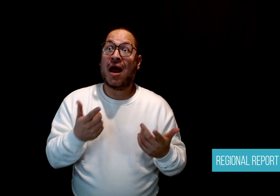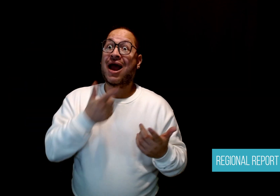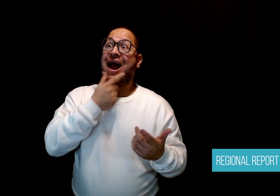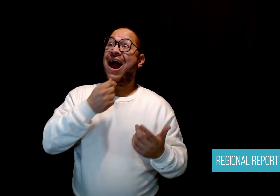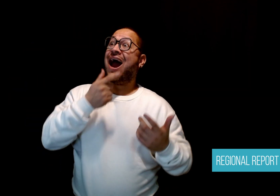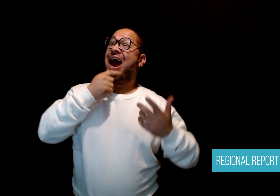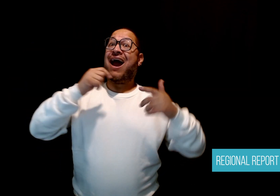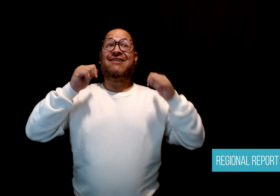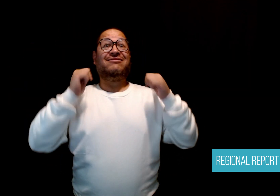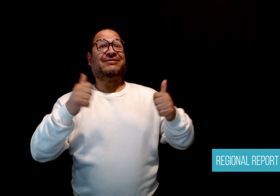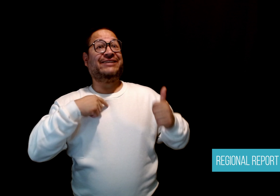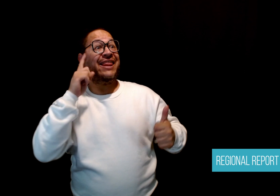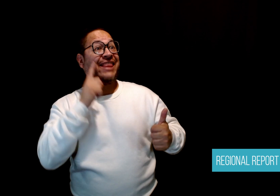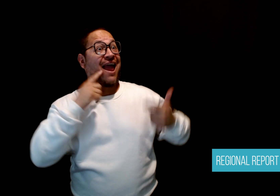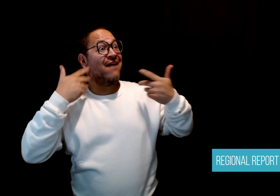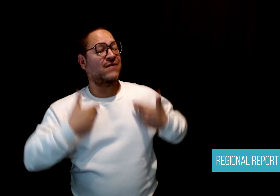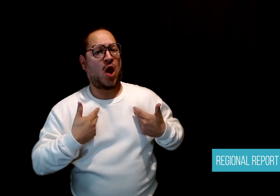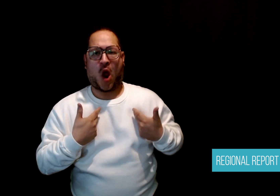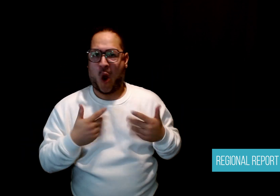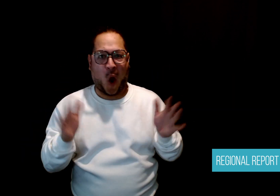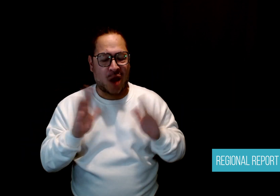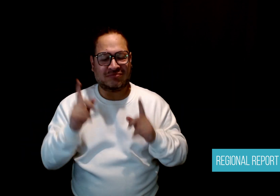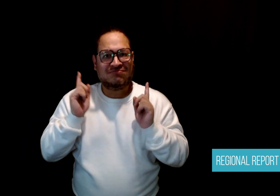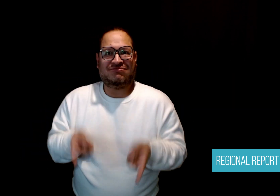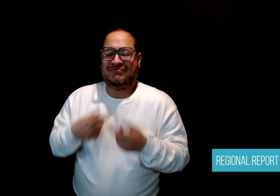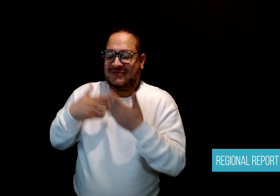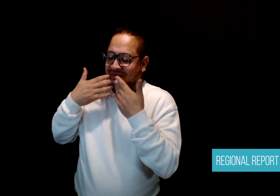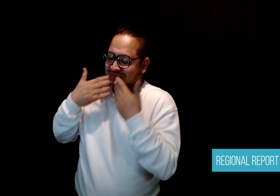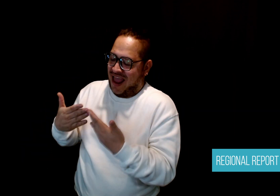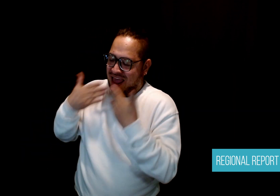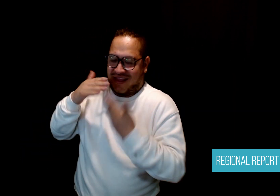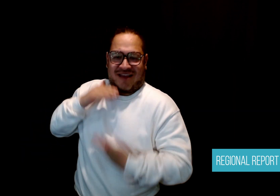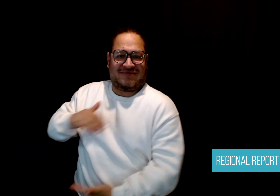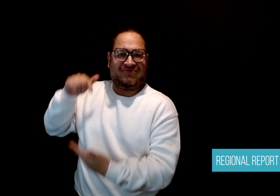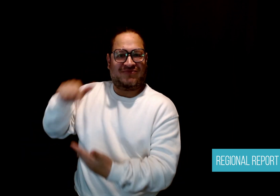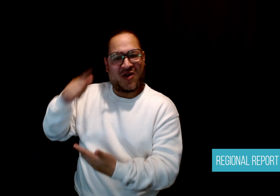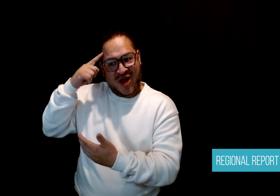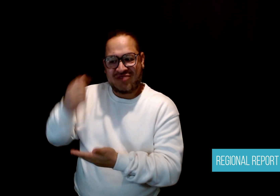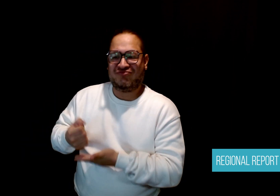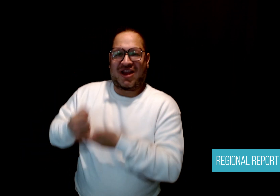for including the Deaf community. At the ice cream parlor,